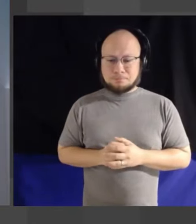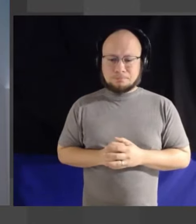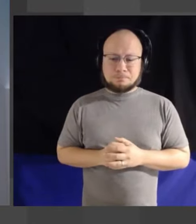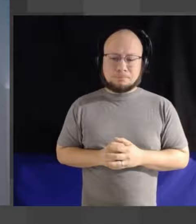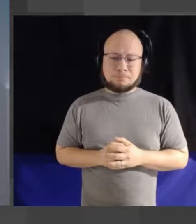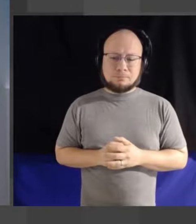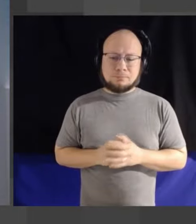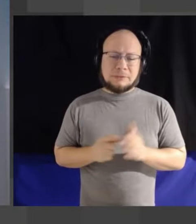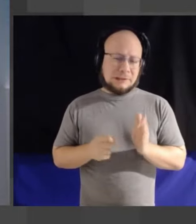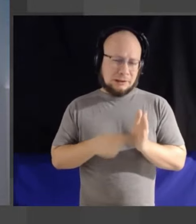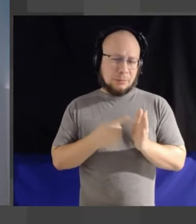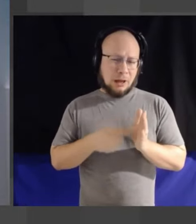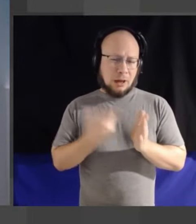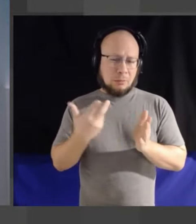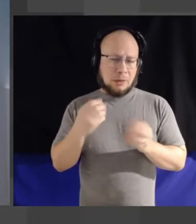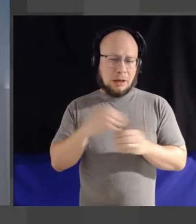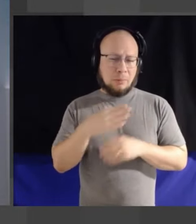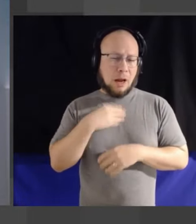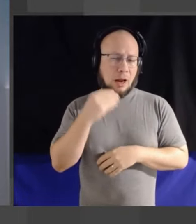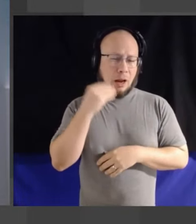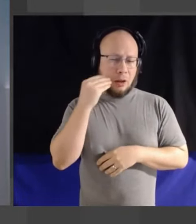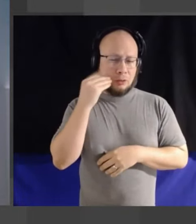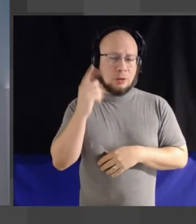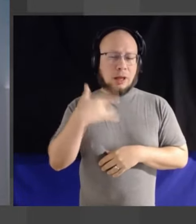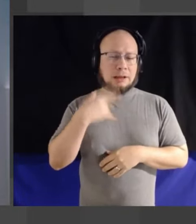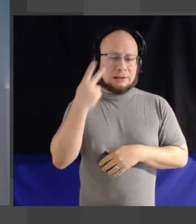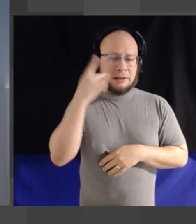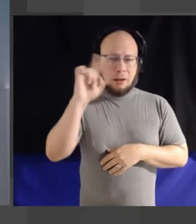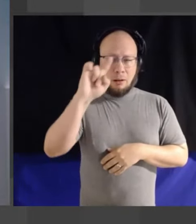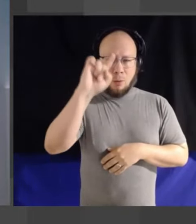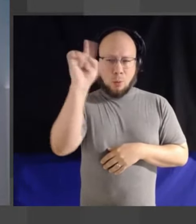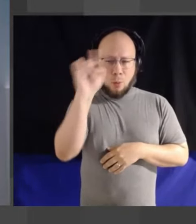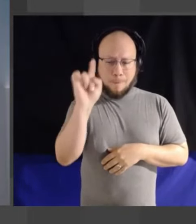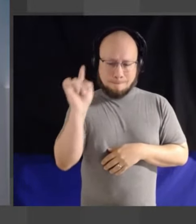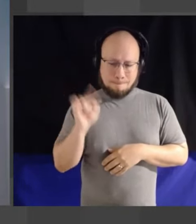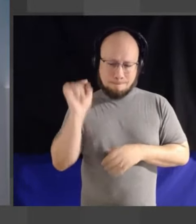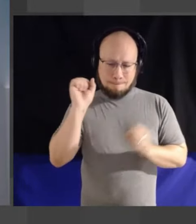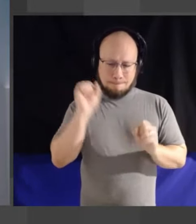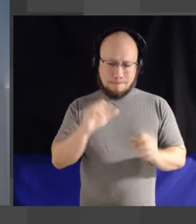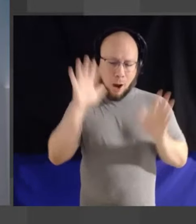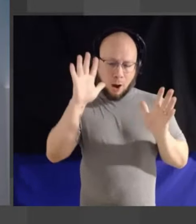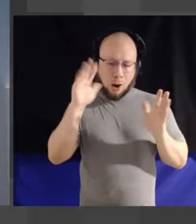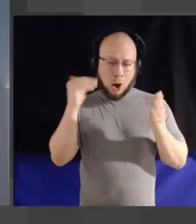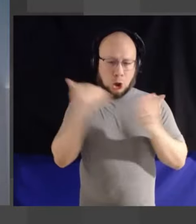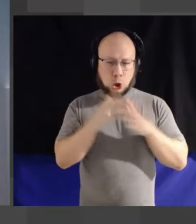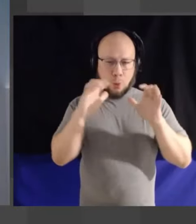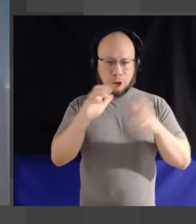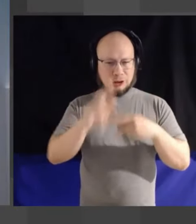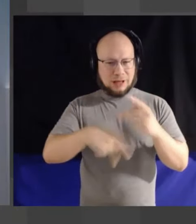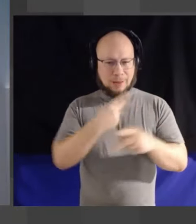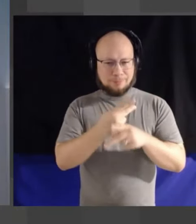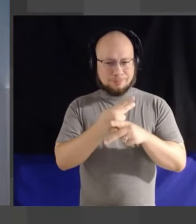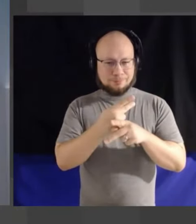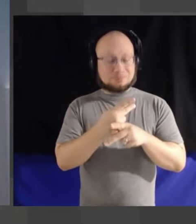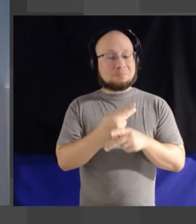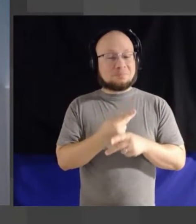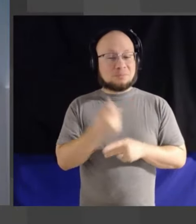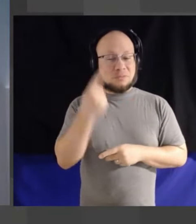SOMETIMES, WHEN THE WEATHER IS JUST RIGHT IN MY HOUSE•LIGHTNING STRIKES AND A NEW MOB IS MADE!